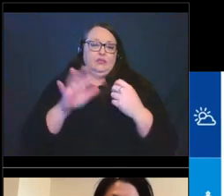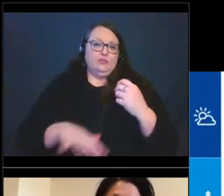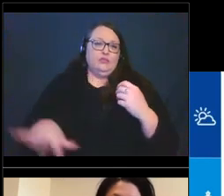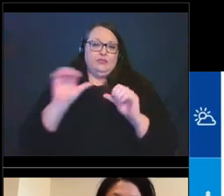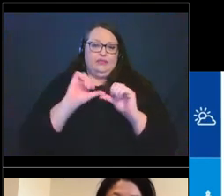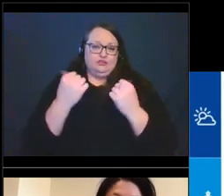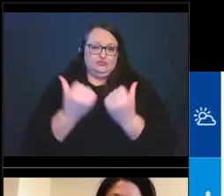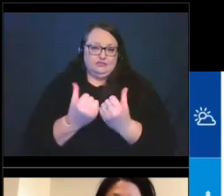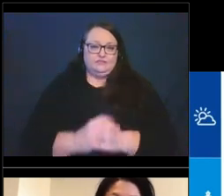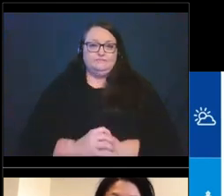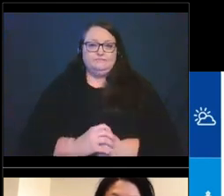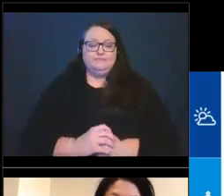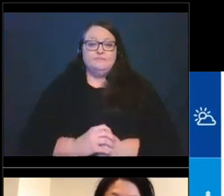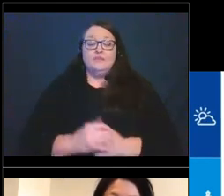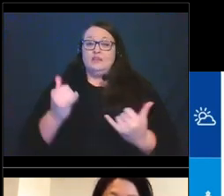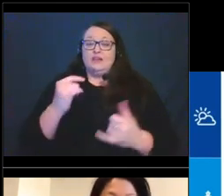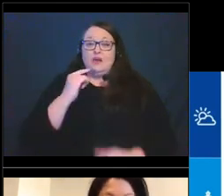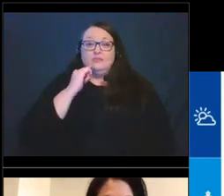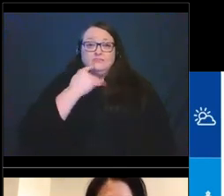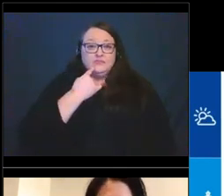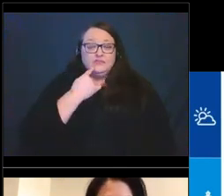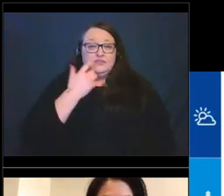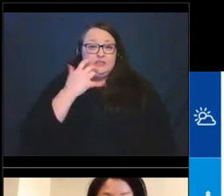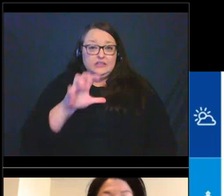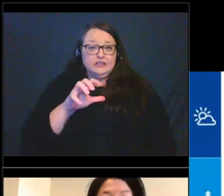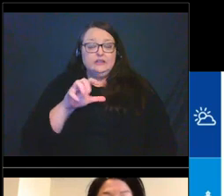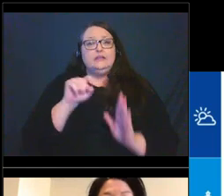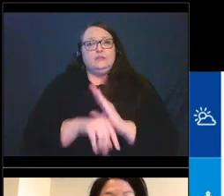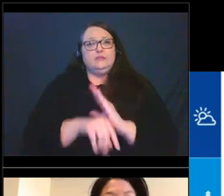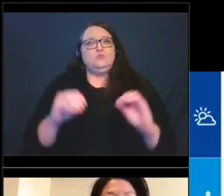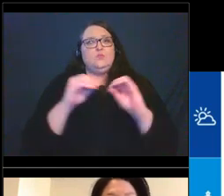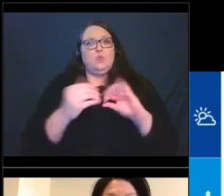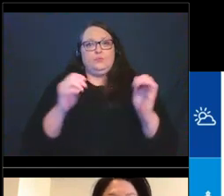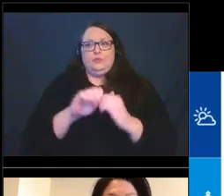Extreme heat kills, more so than any other weather related hazard. The top 10 warmest